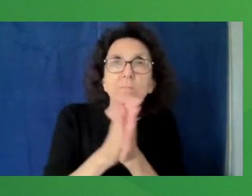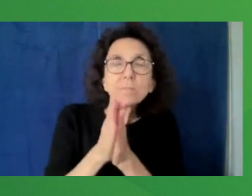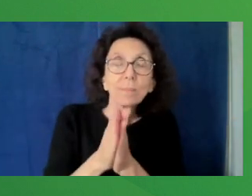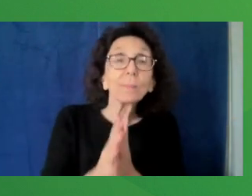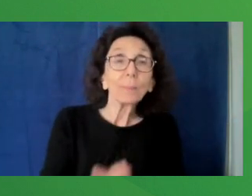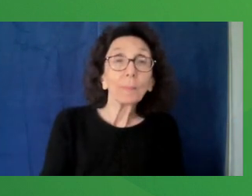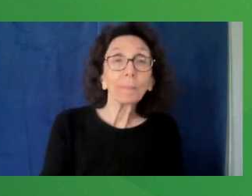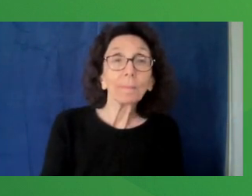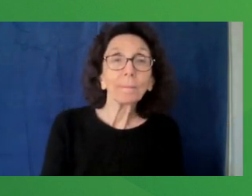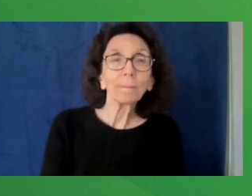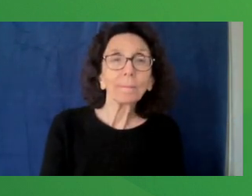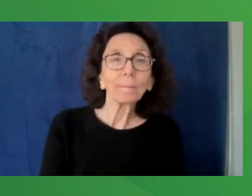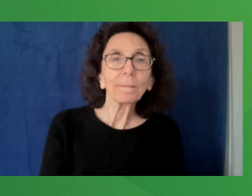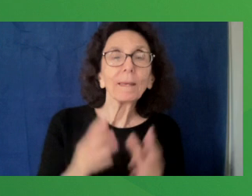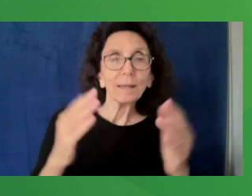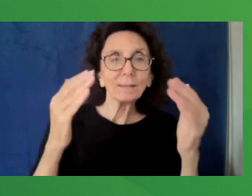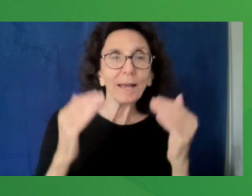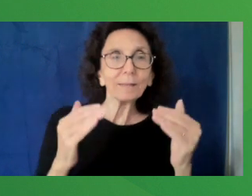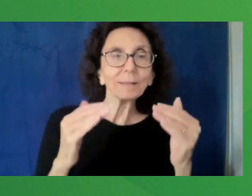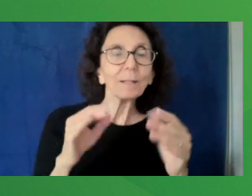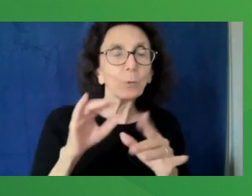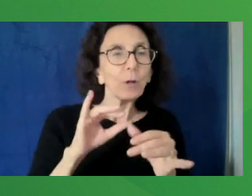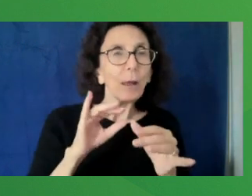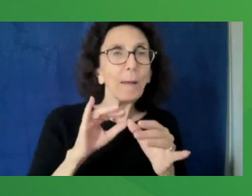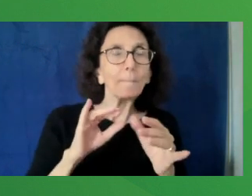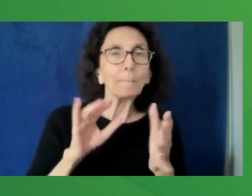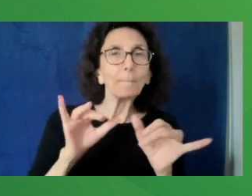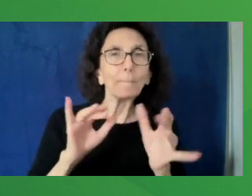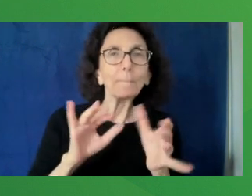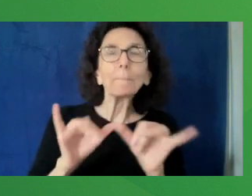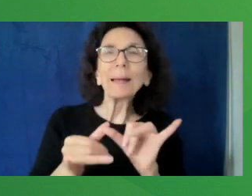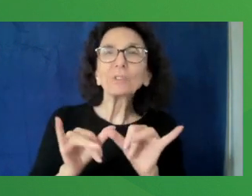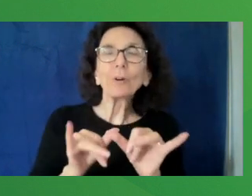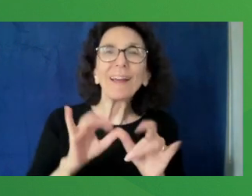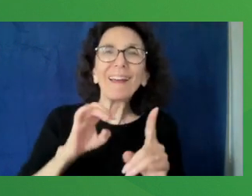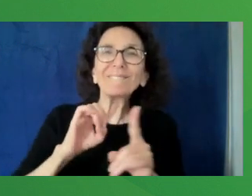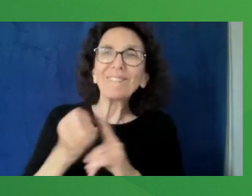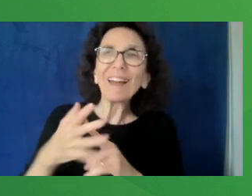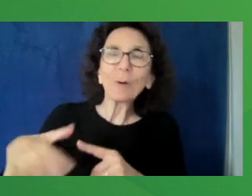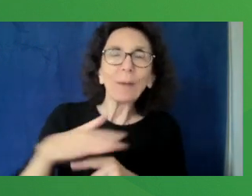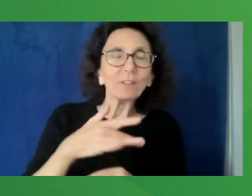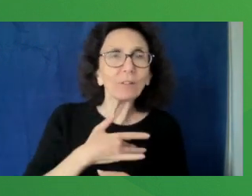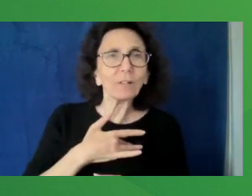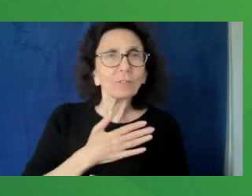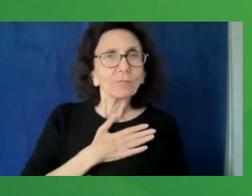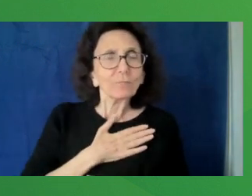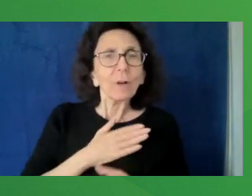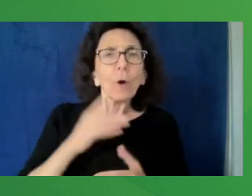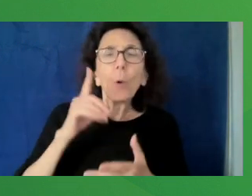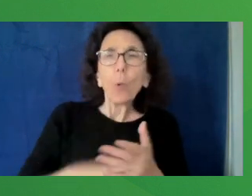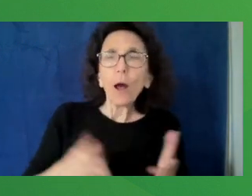measuring environmental concern. The question is, what motivates students to act or to engage